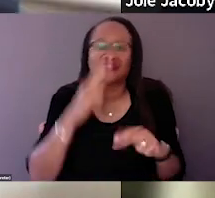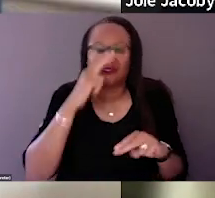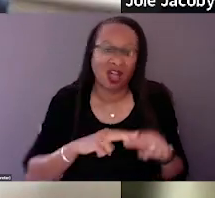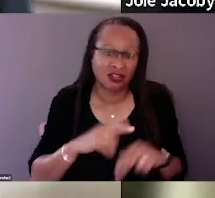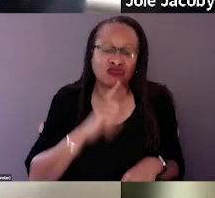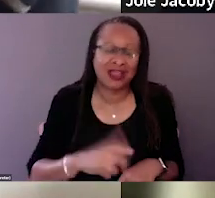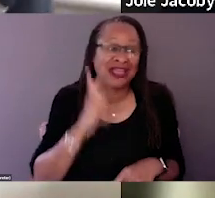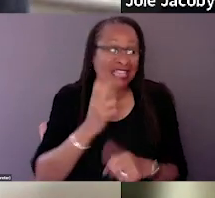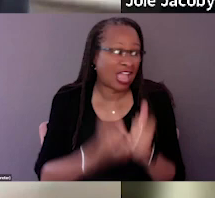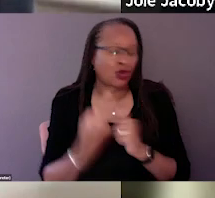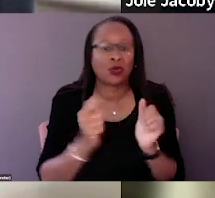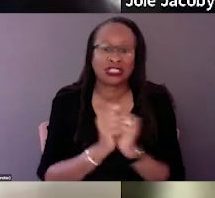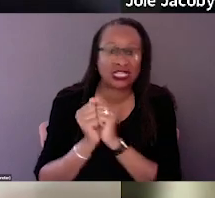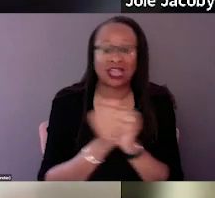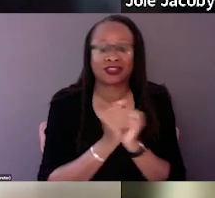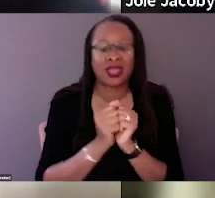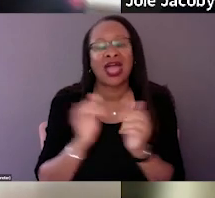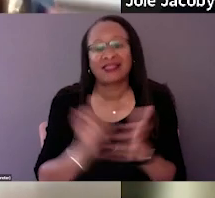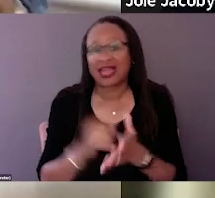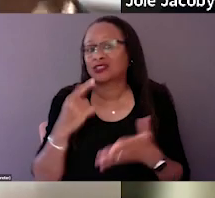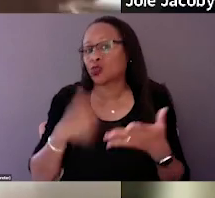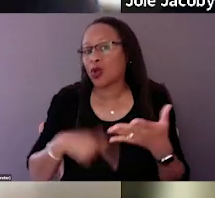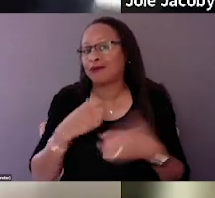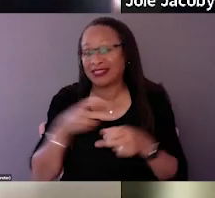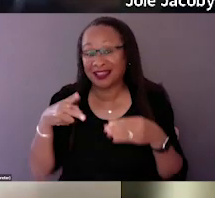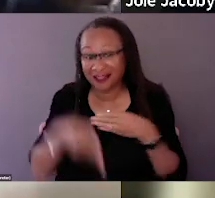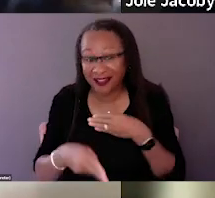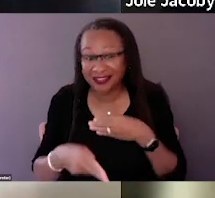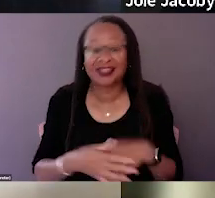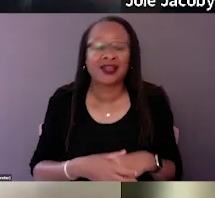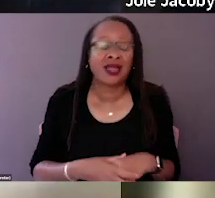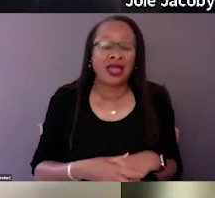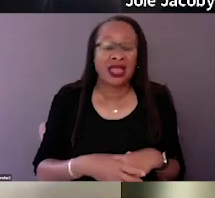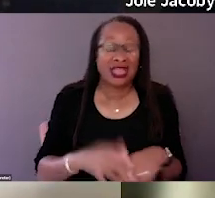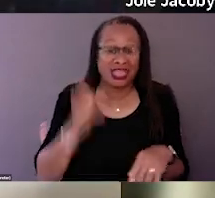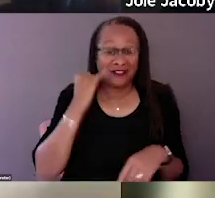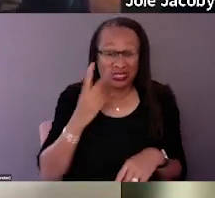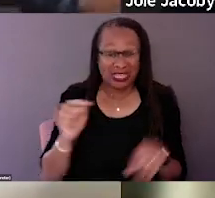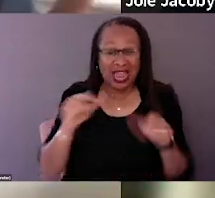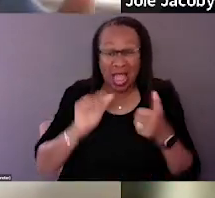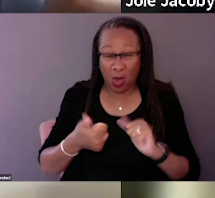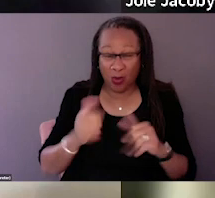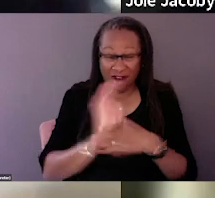so that's just what made the cut. But if you were to see it the way we filmed it, it wouldn't just be here's chicken and waffles.